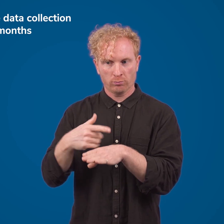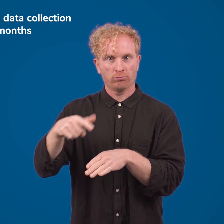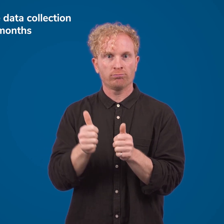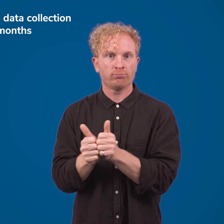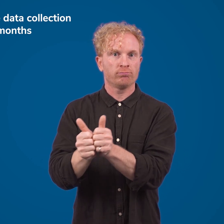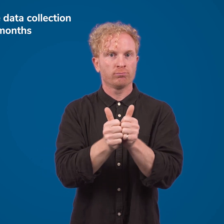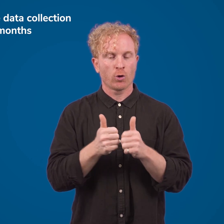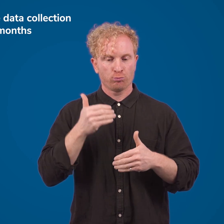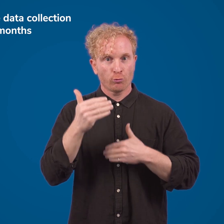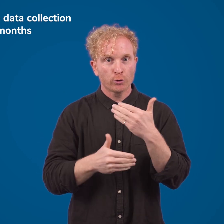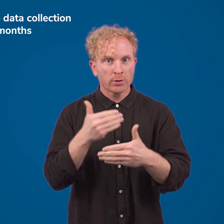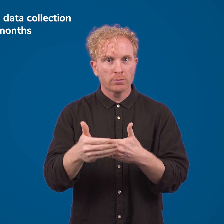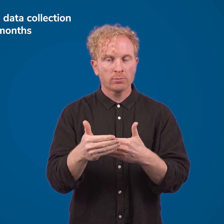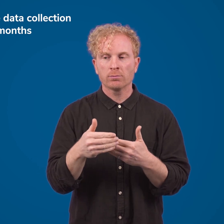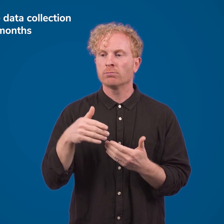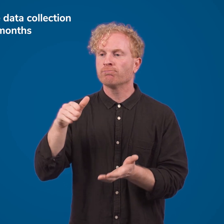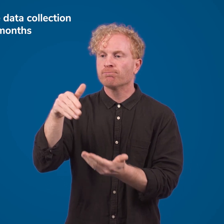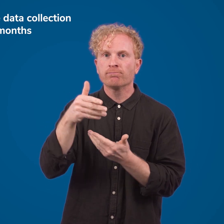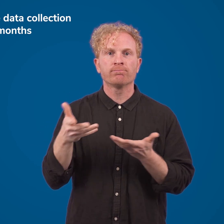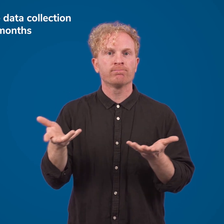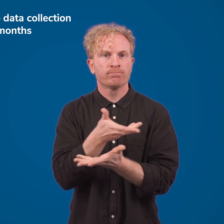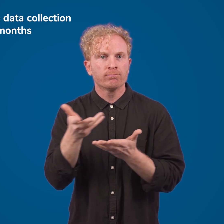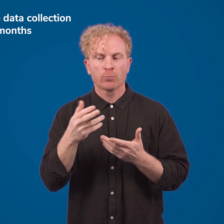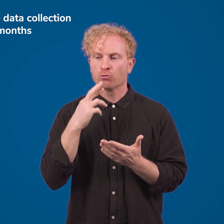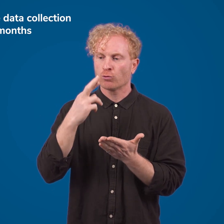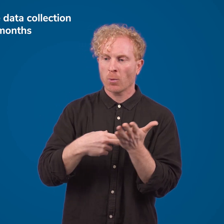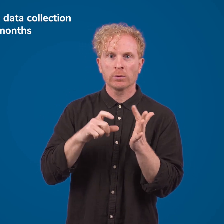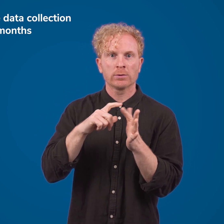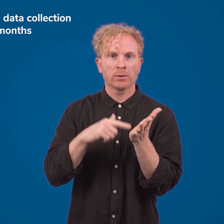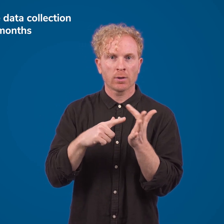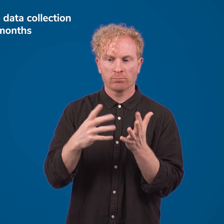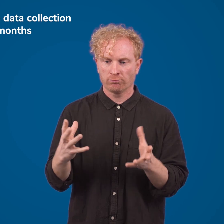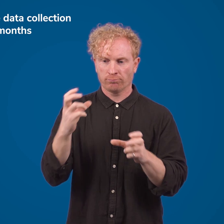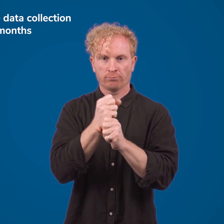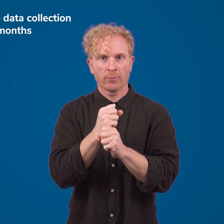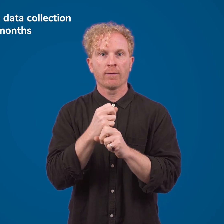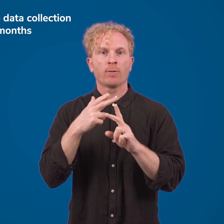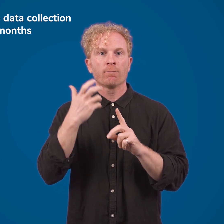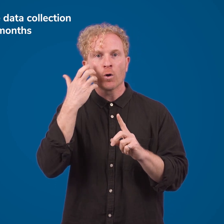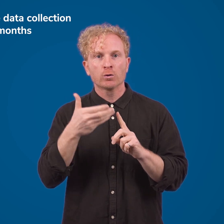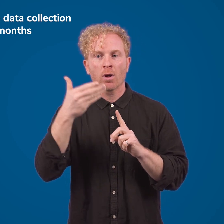to progress the collection and reporting of data for future measures through